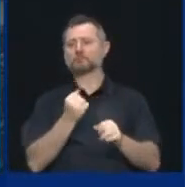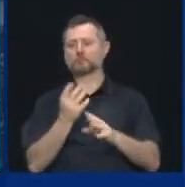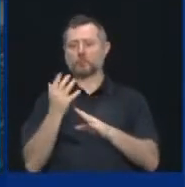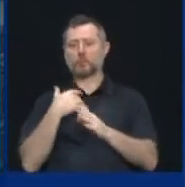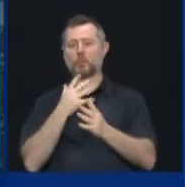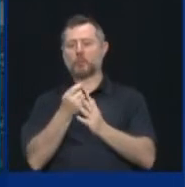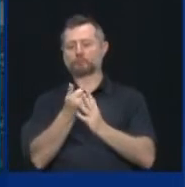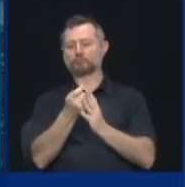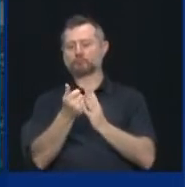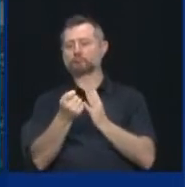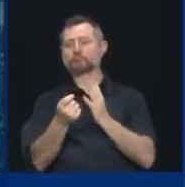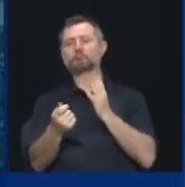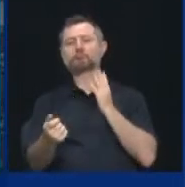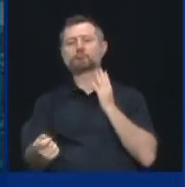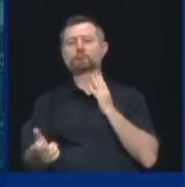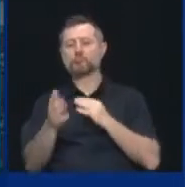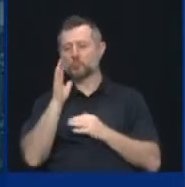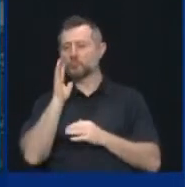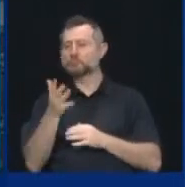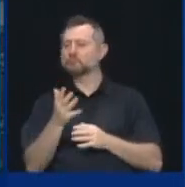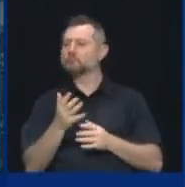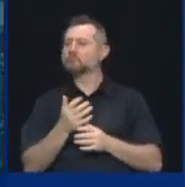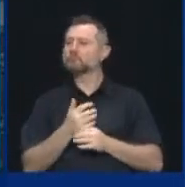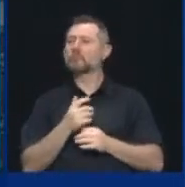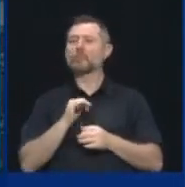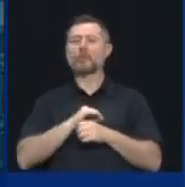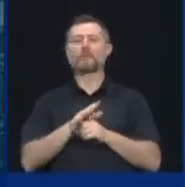REMAINING COVID-19 RESTRICTIONS.